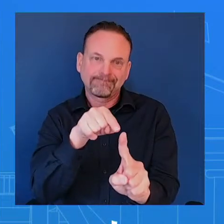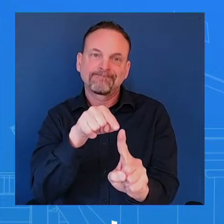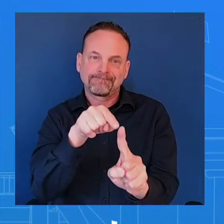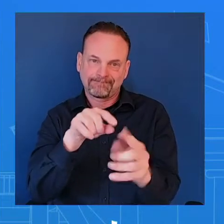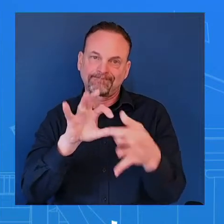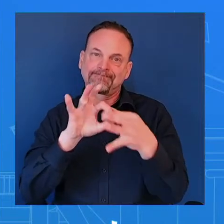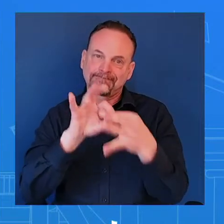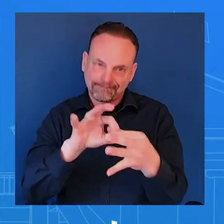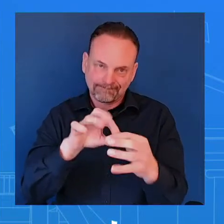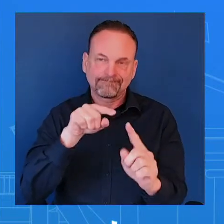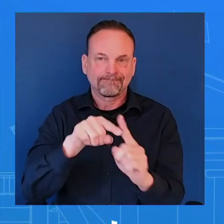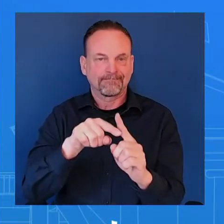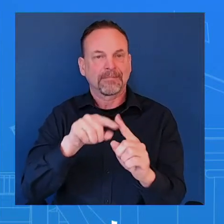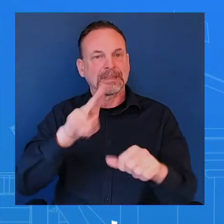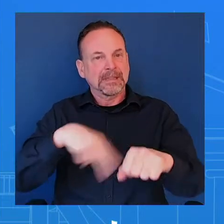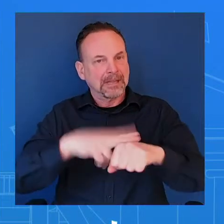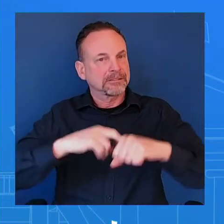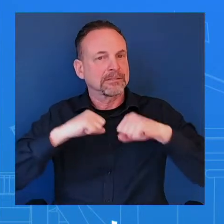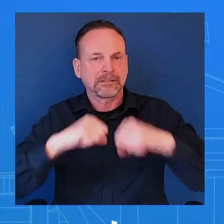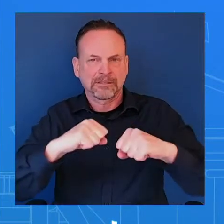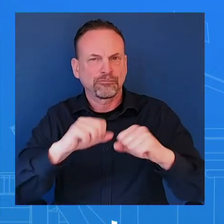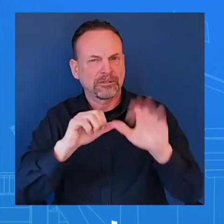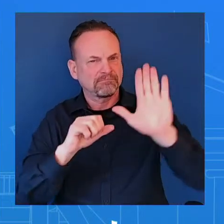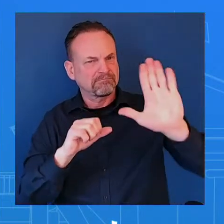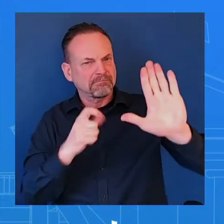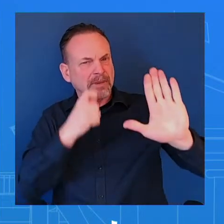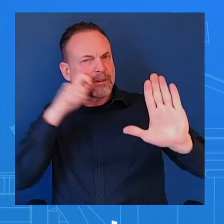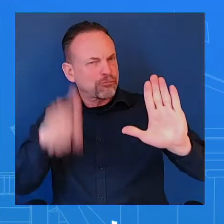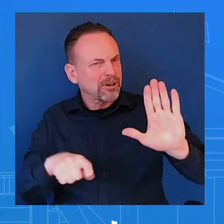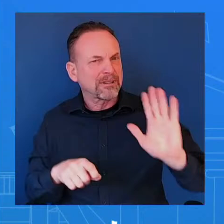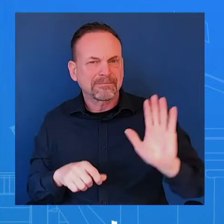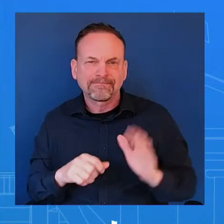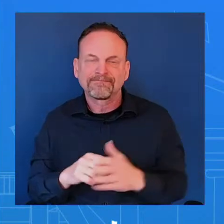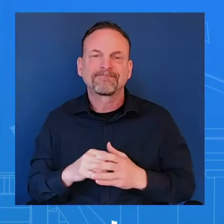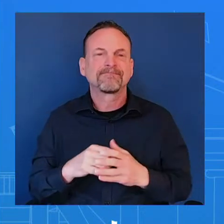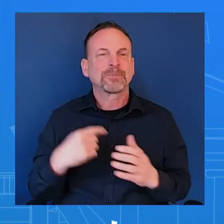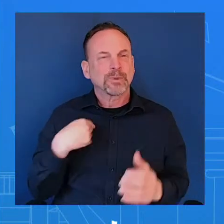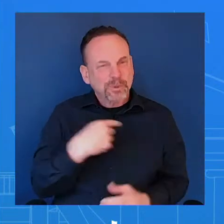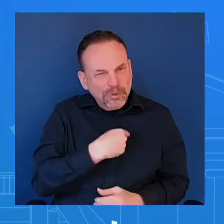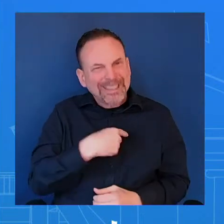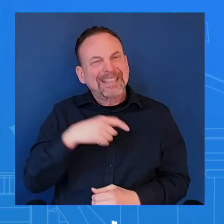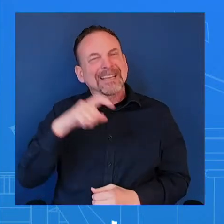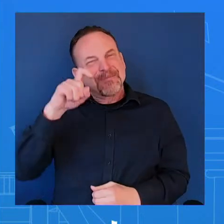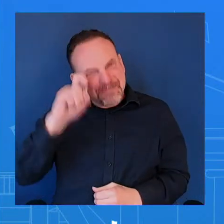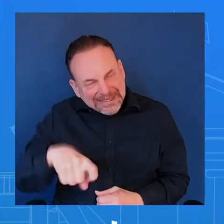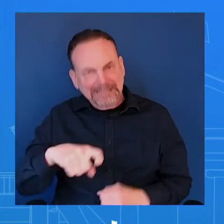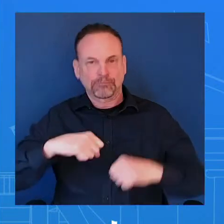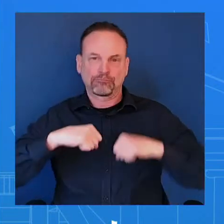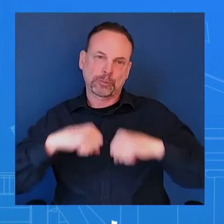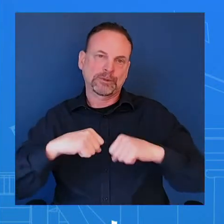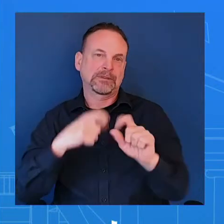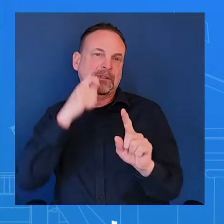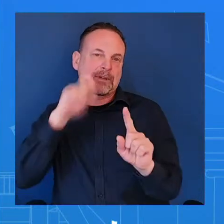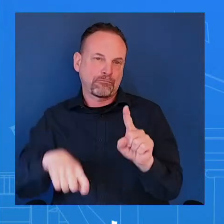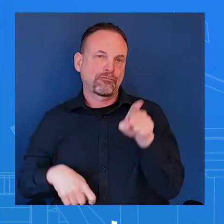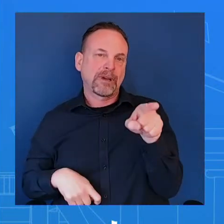to defend itself against Russia's aggression. We're going to continue to be clear about that. And there is a way to get Ukraine what they need.